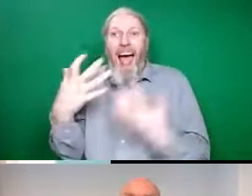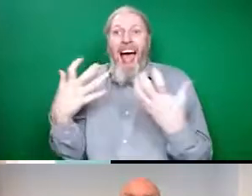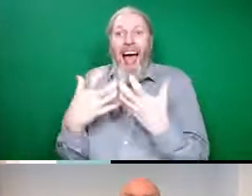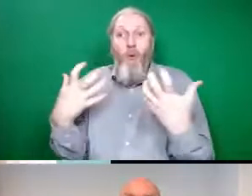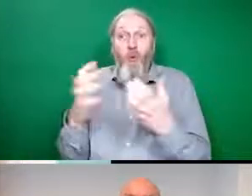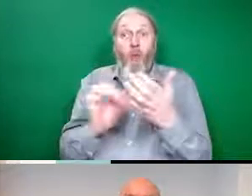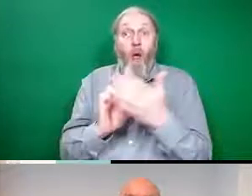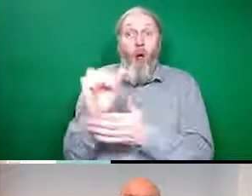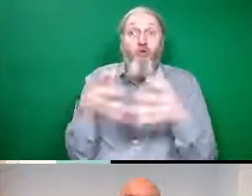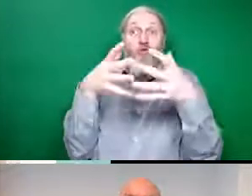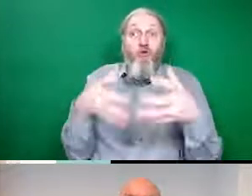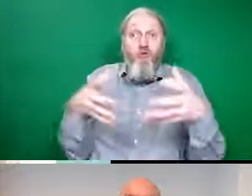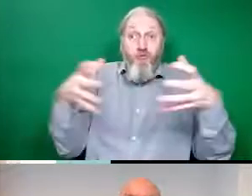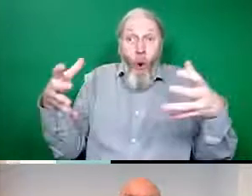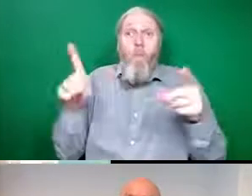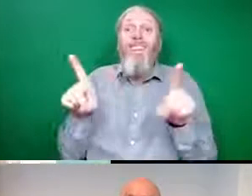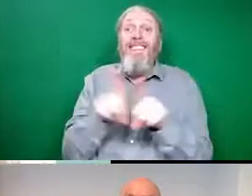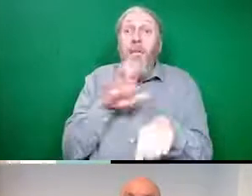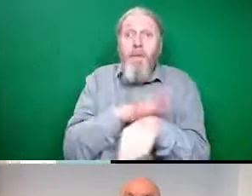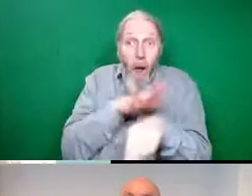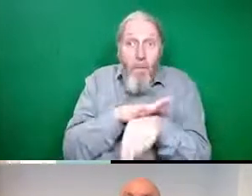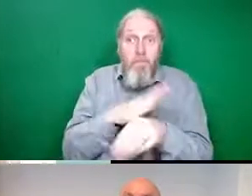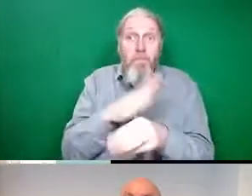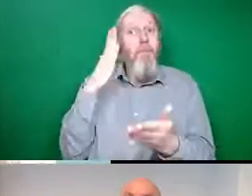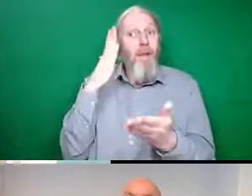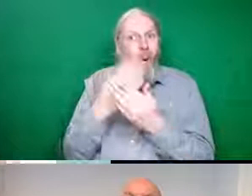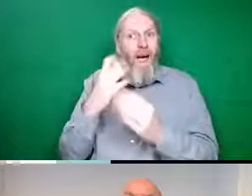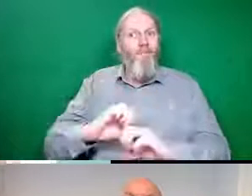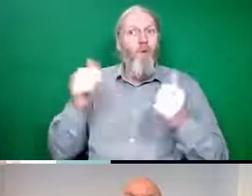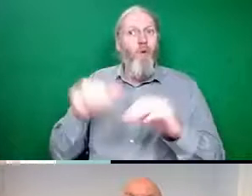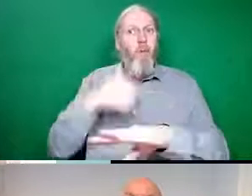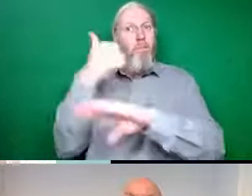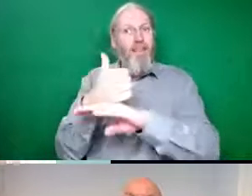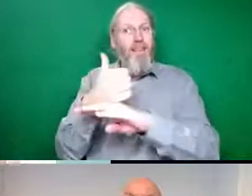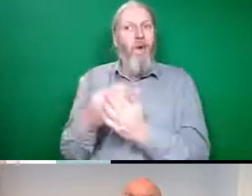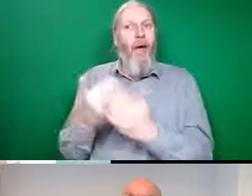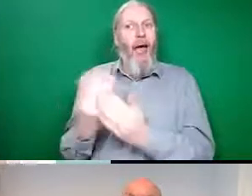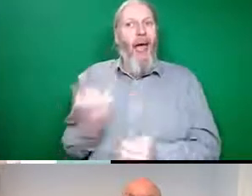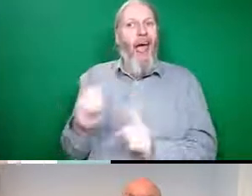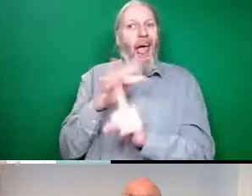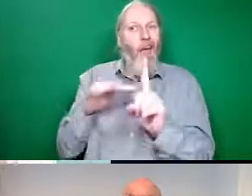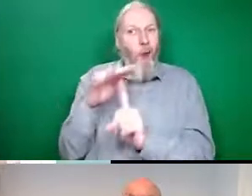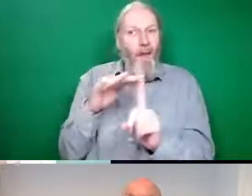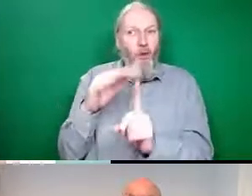range of stakeholder voice and community voice together for transparent conversations. It was together -- I think, again, this collaborative